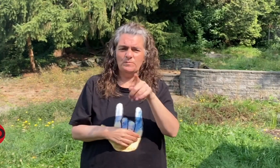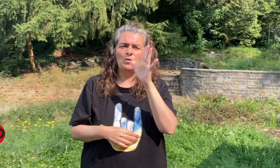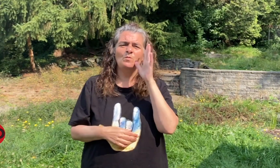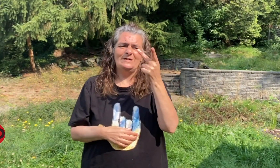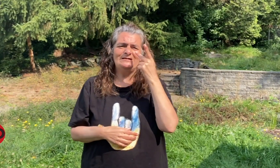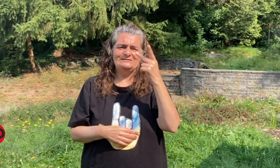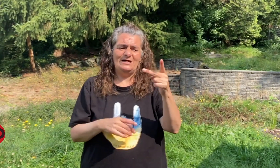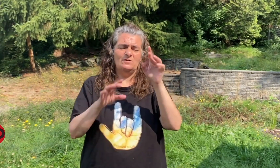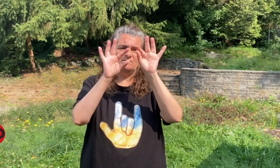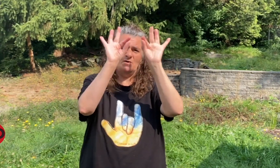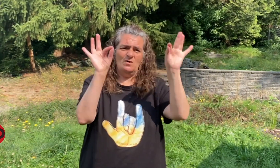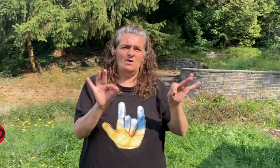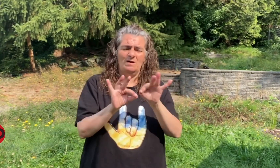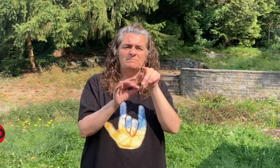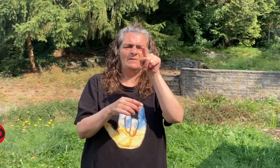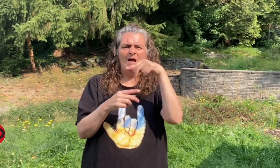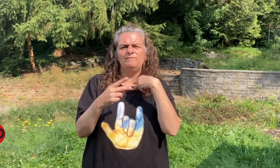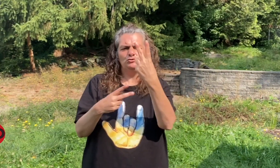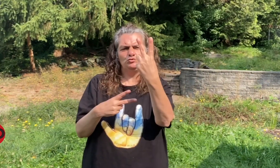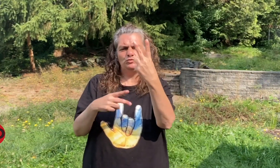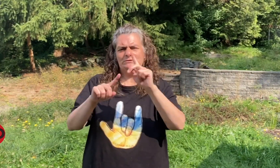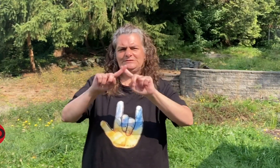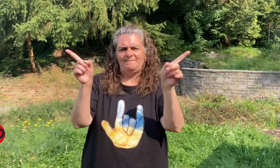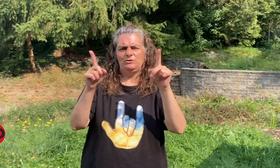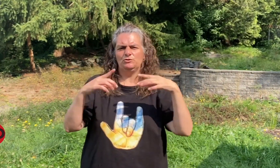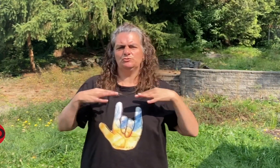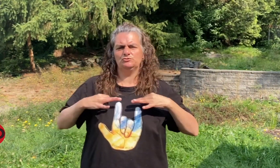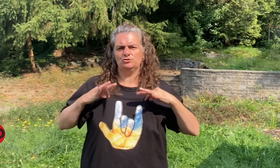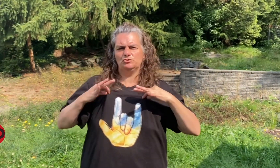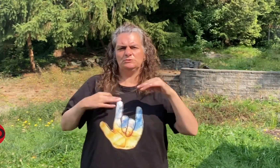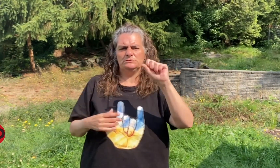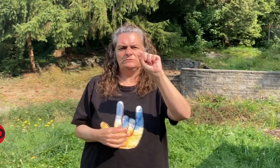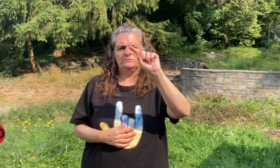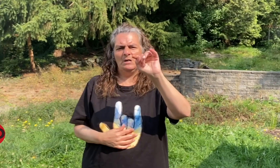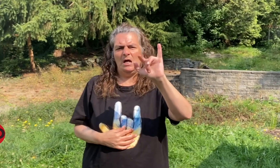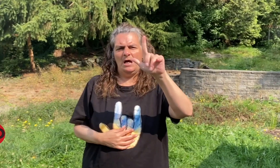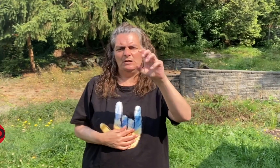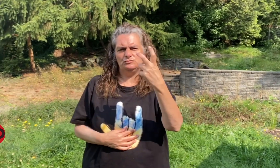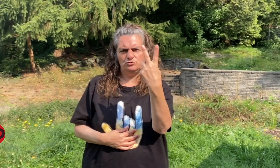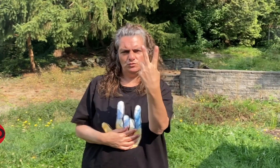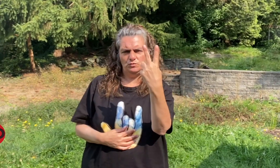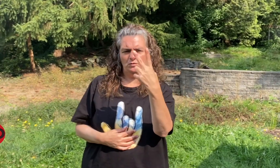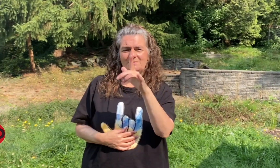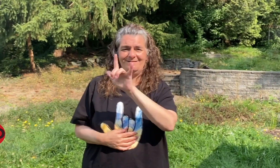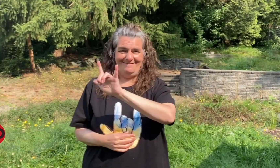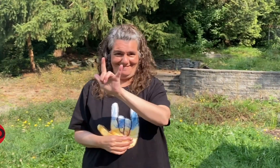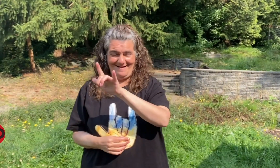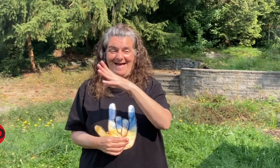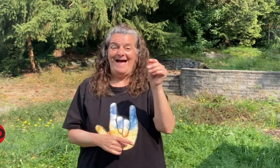You will see on the form two different t-shirt styles… an ILY handshape,